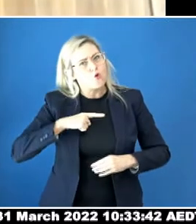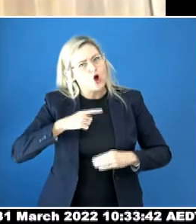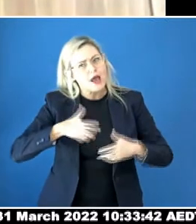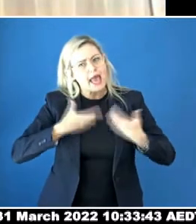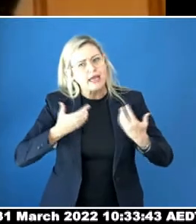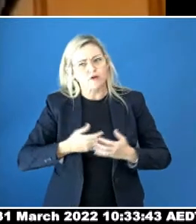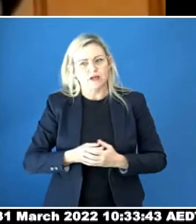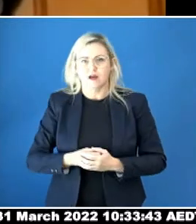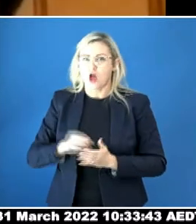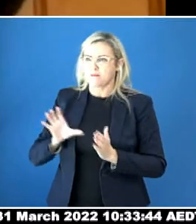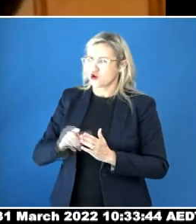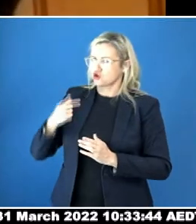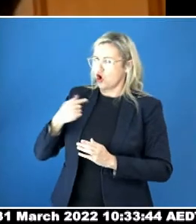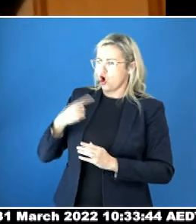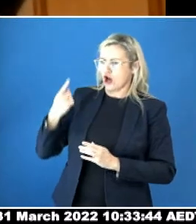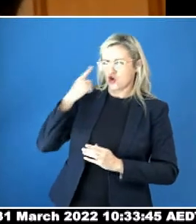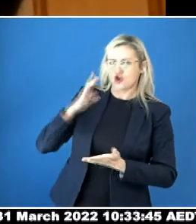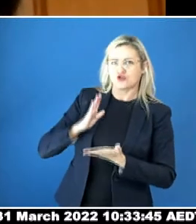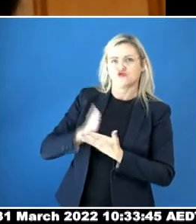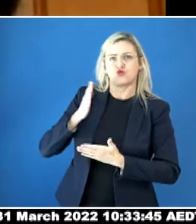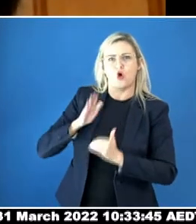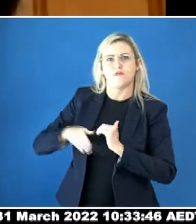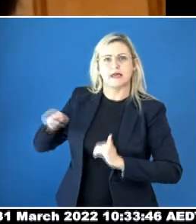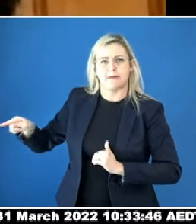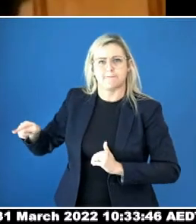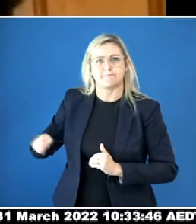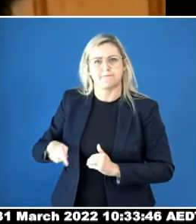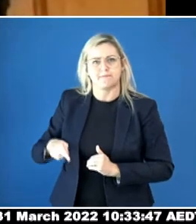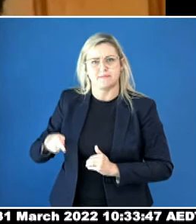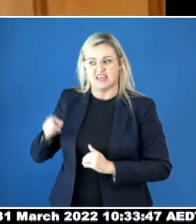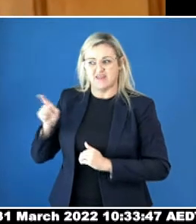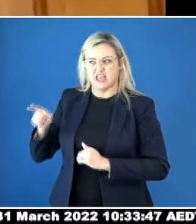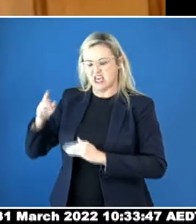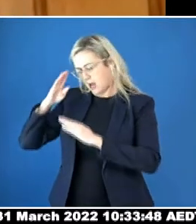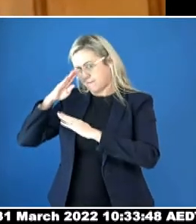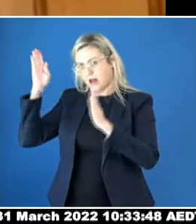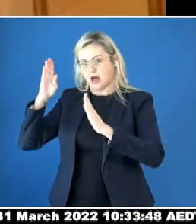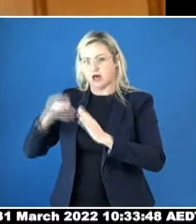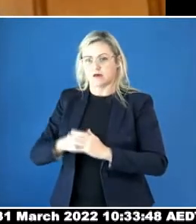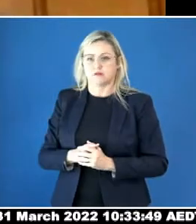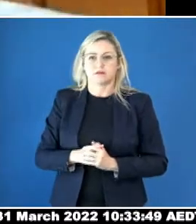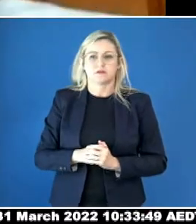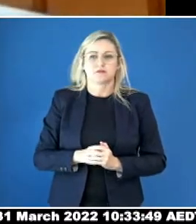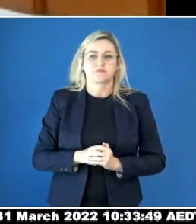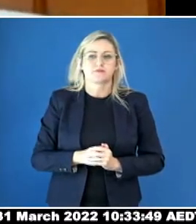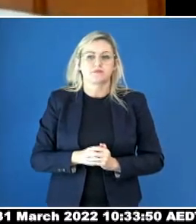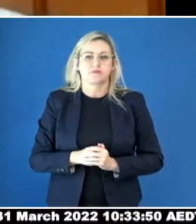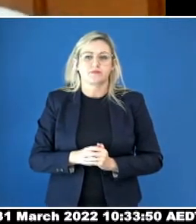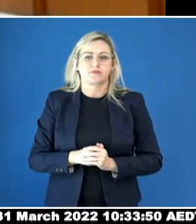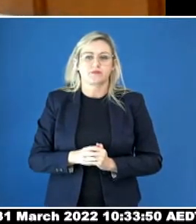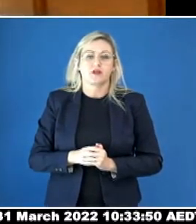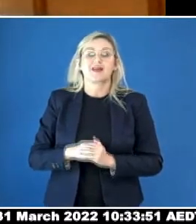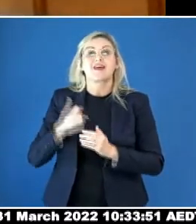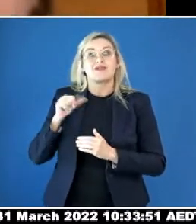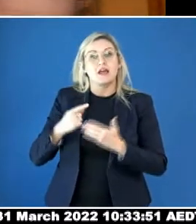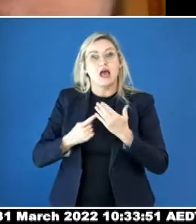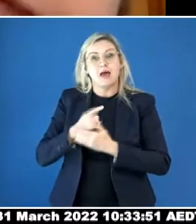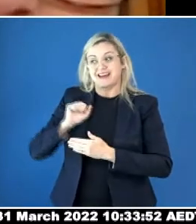Because I know the truth, right.